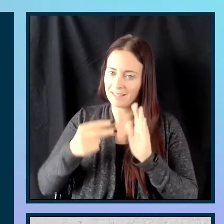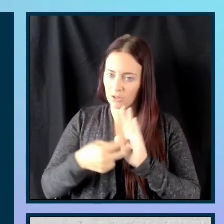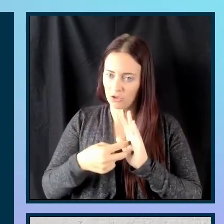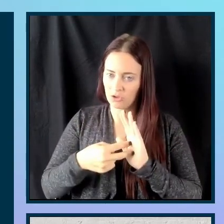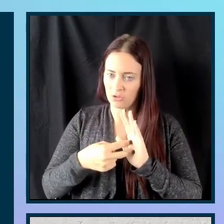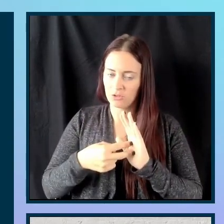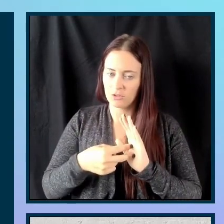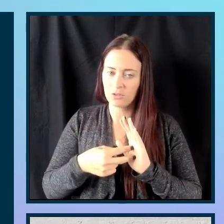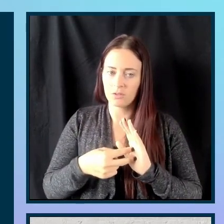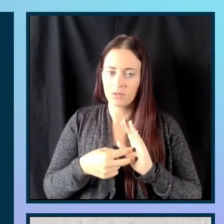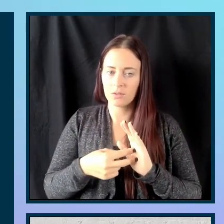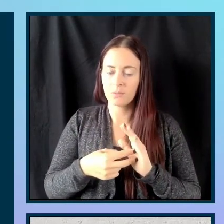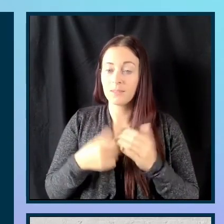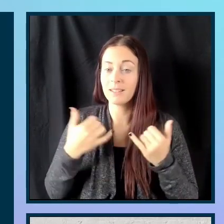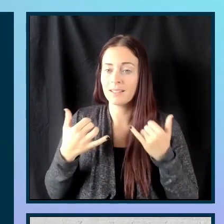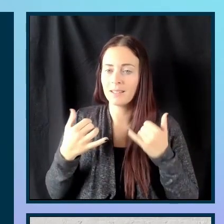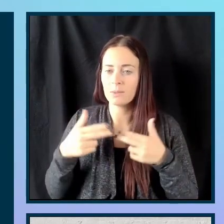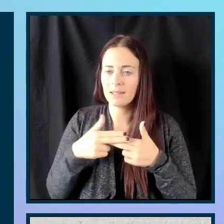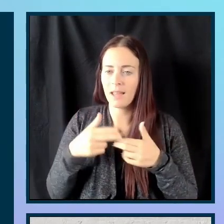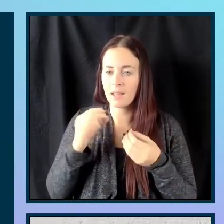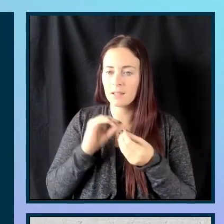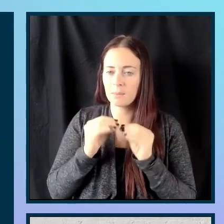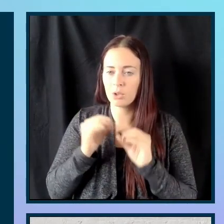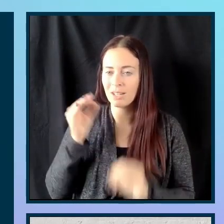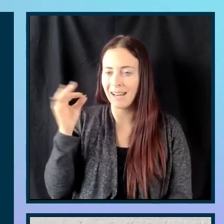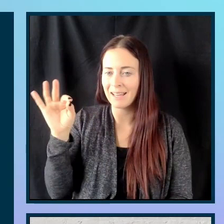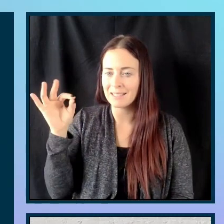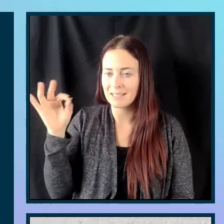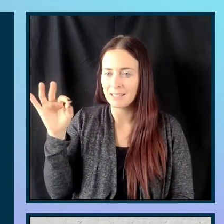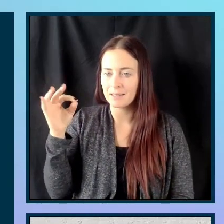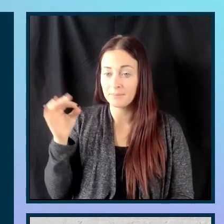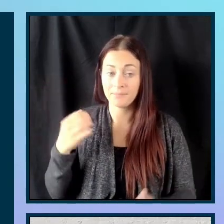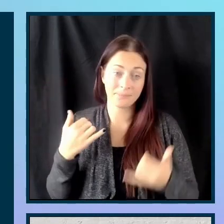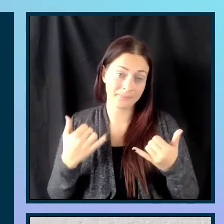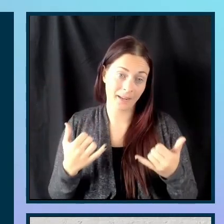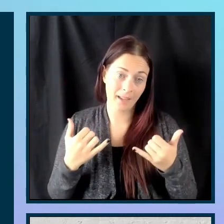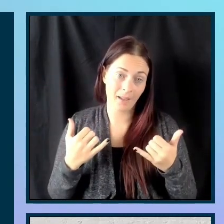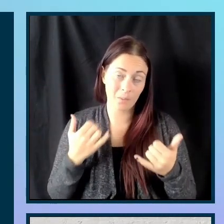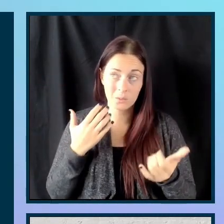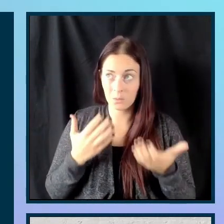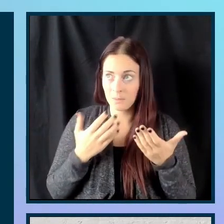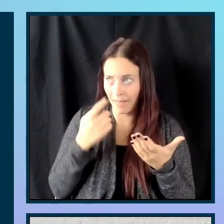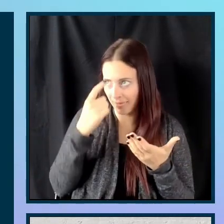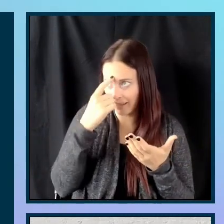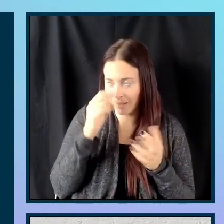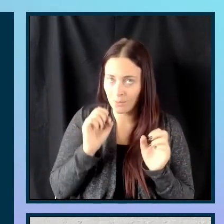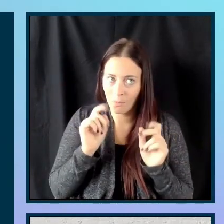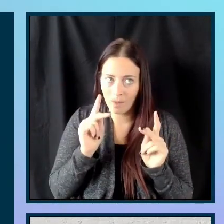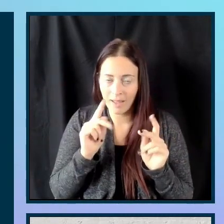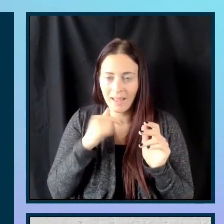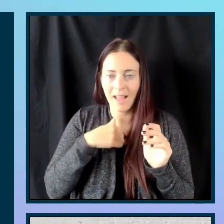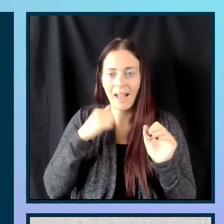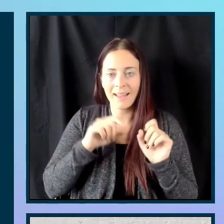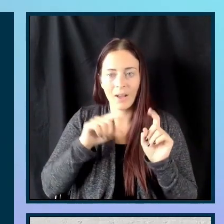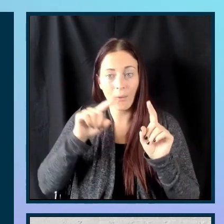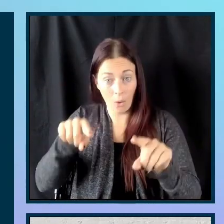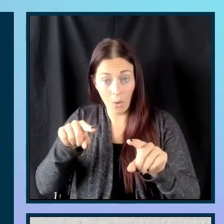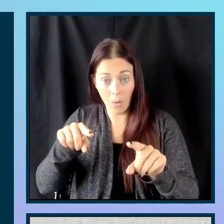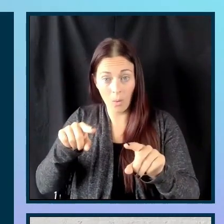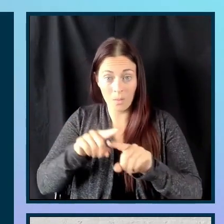So on slide 19. By now, you might be thinking, "Okay, I can go, but what do I do?"